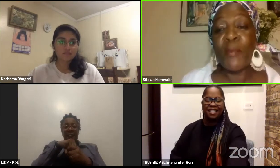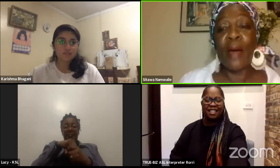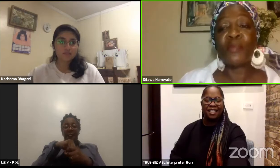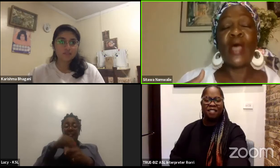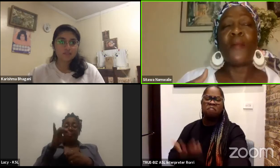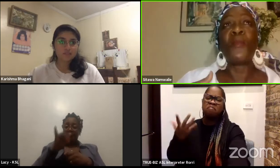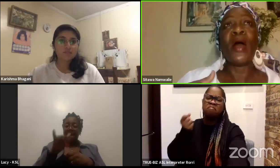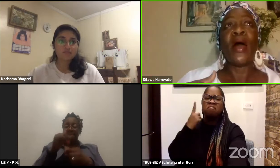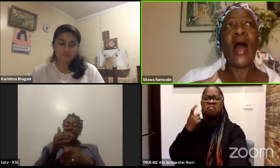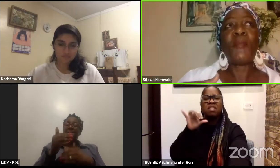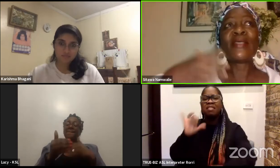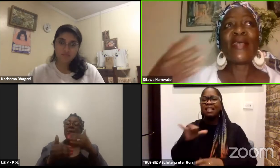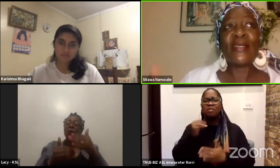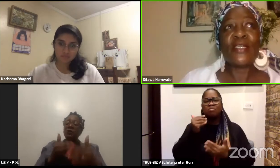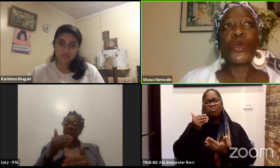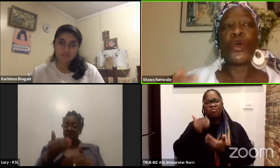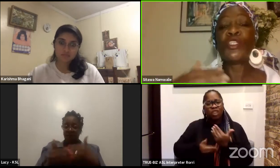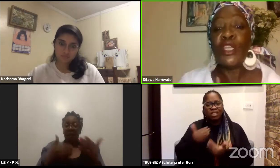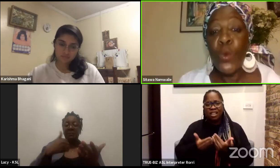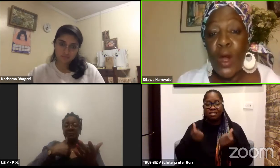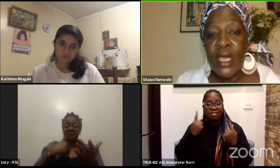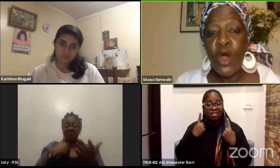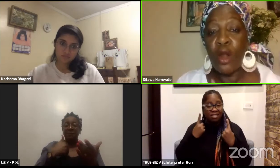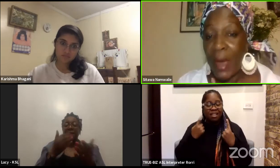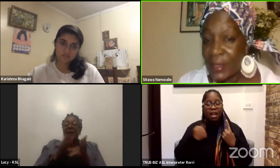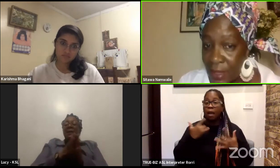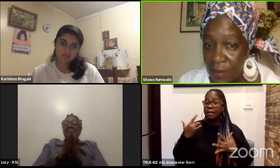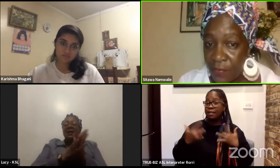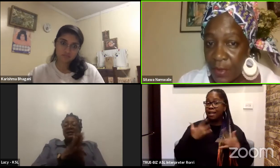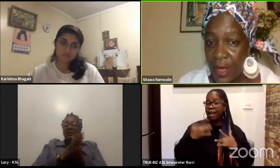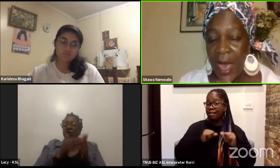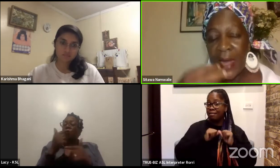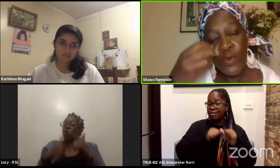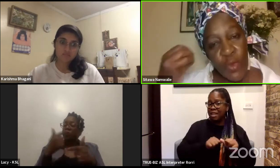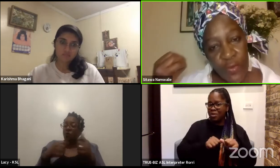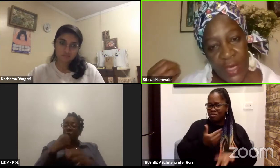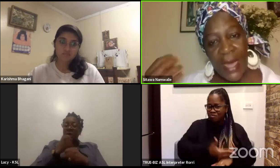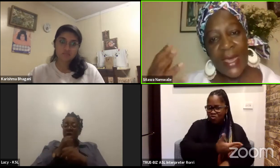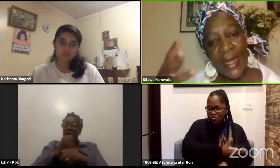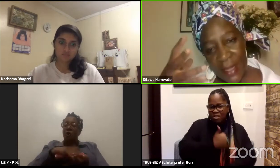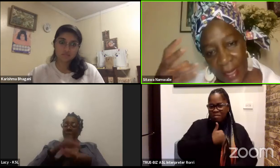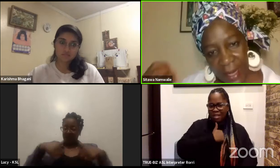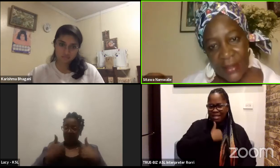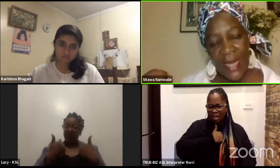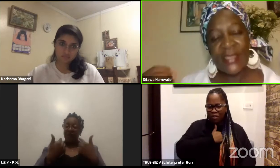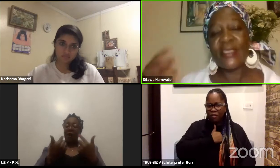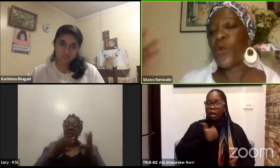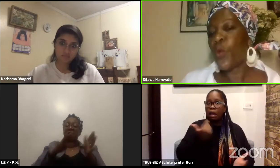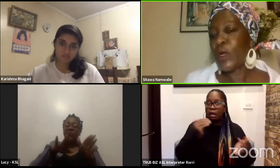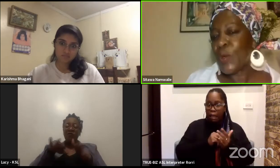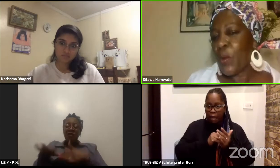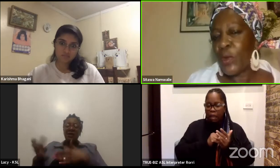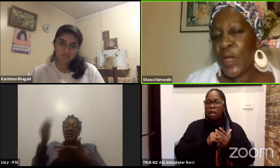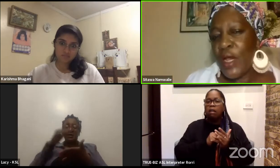I mean, I'm excited to continue working on myself and removing again the layers and seeing, what will I look like?